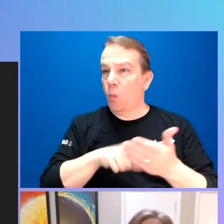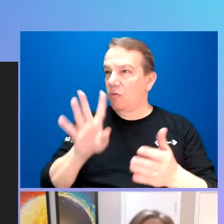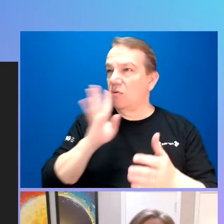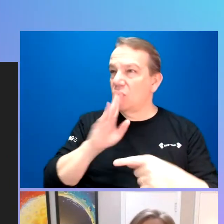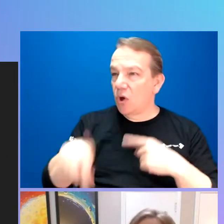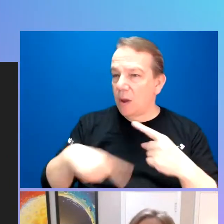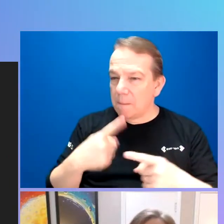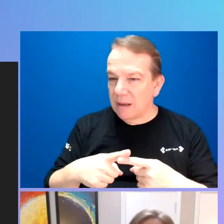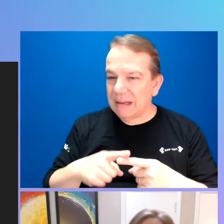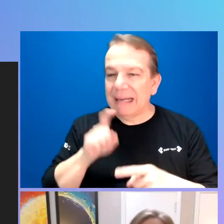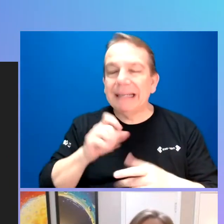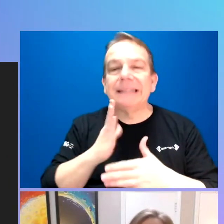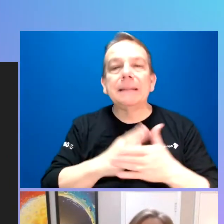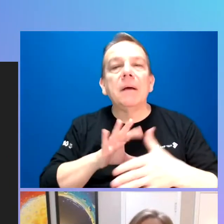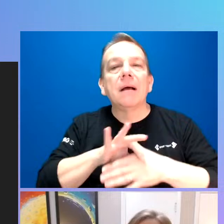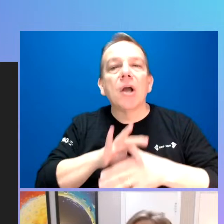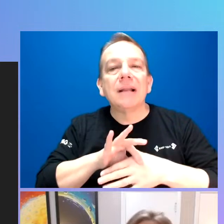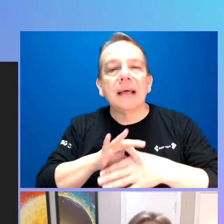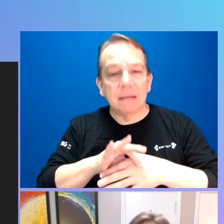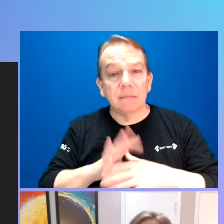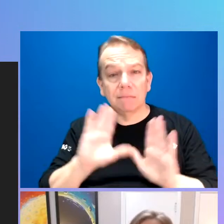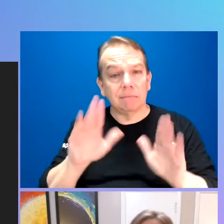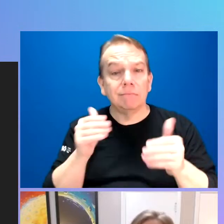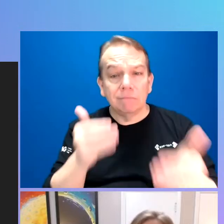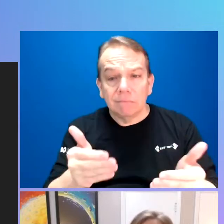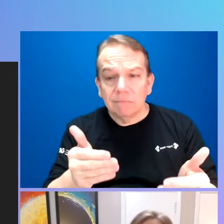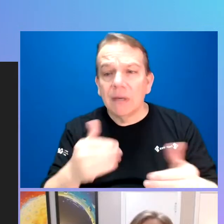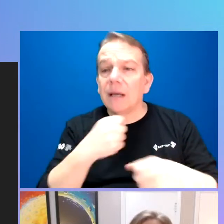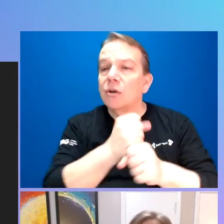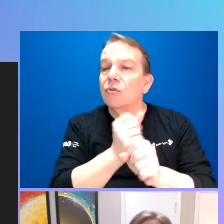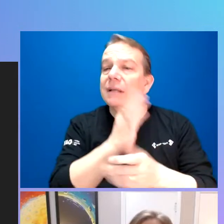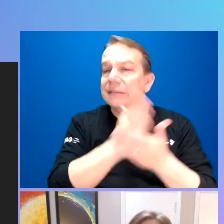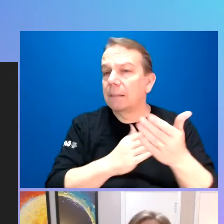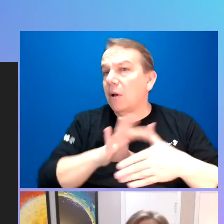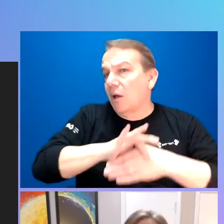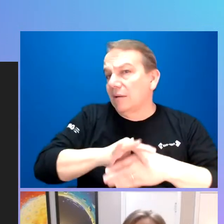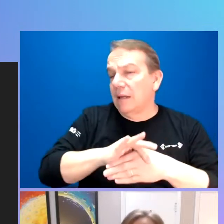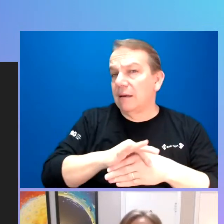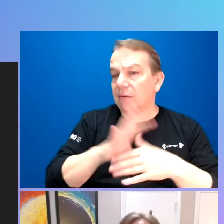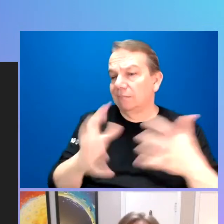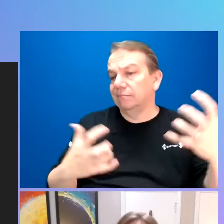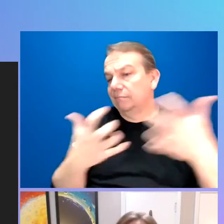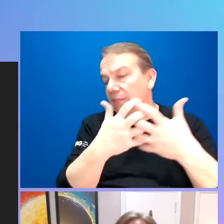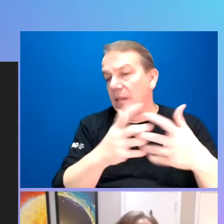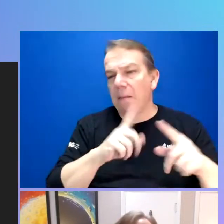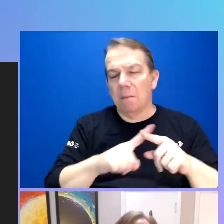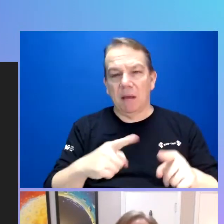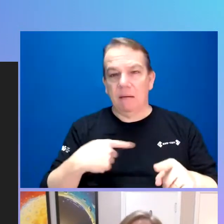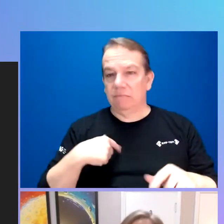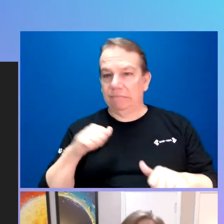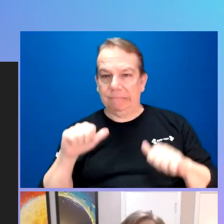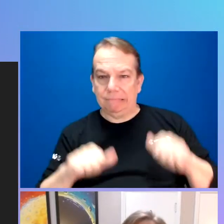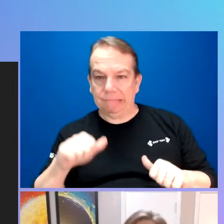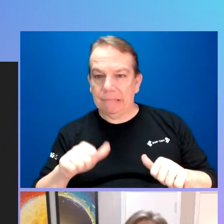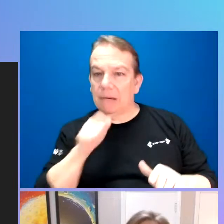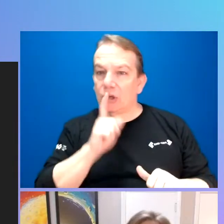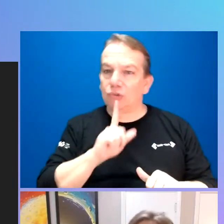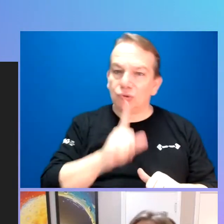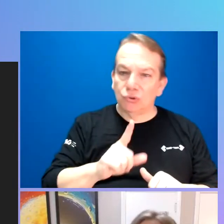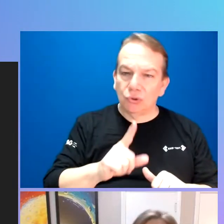is they need some content, then you're good to go. You can create some content, but if you aren't sure or it's important